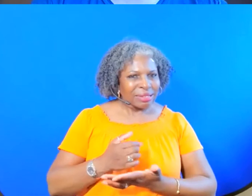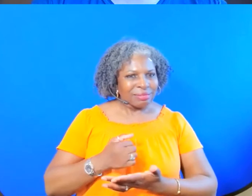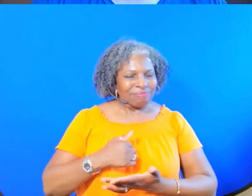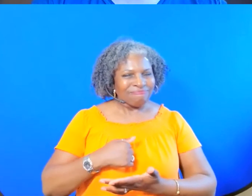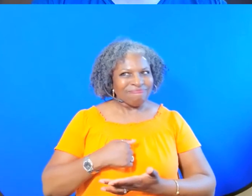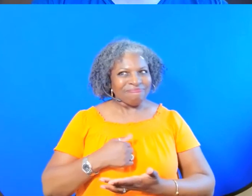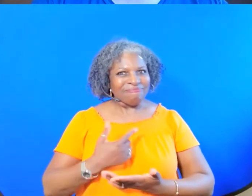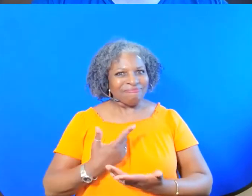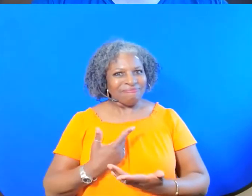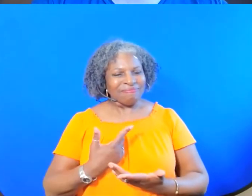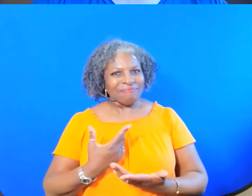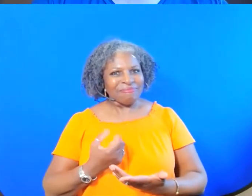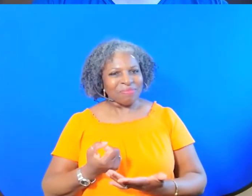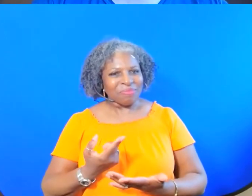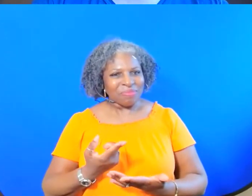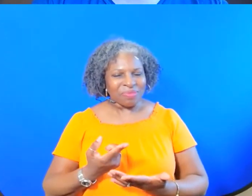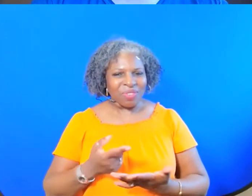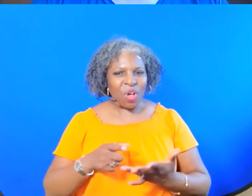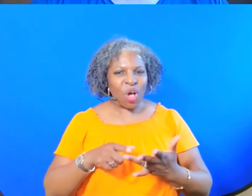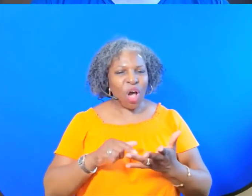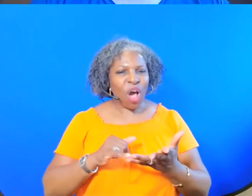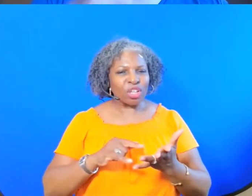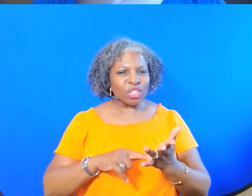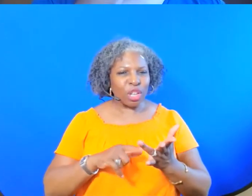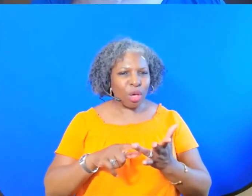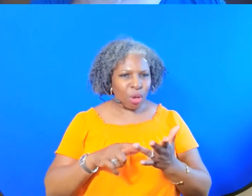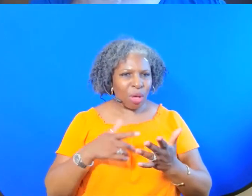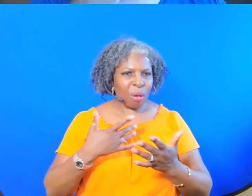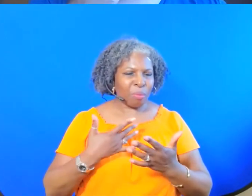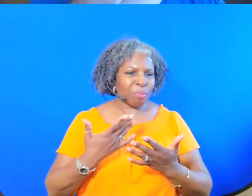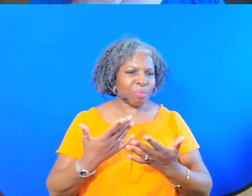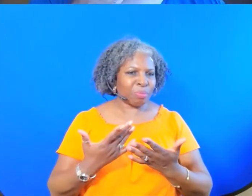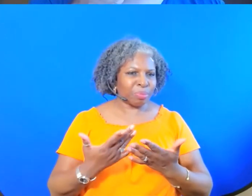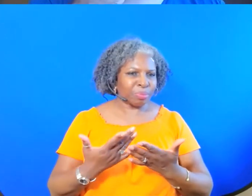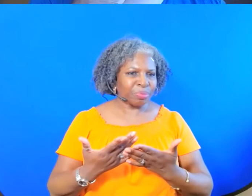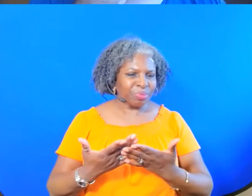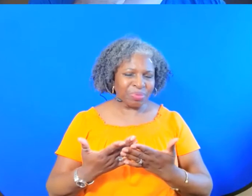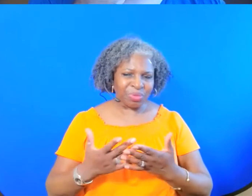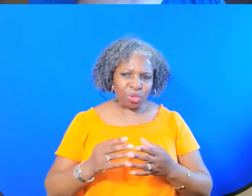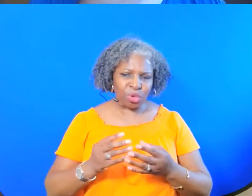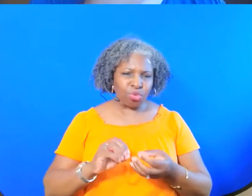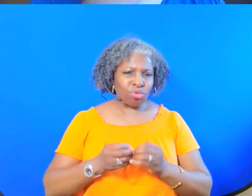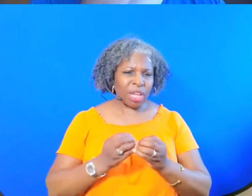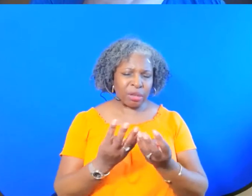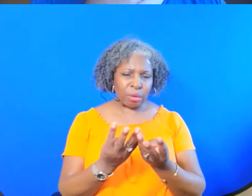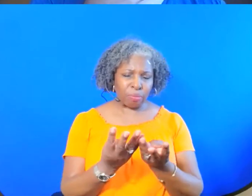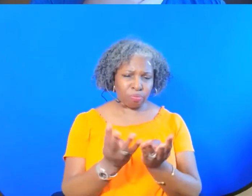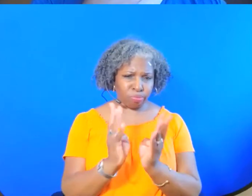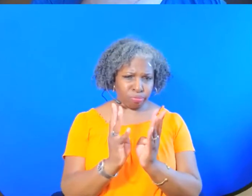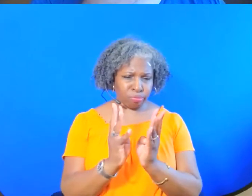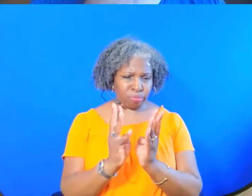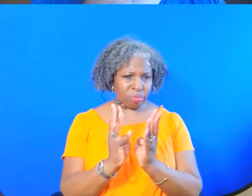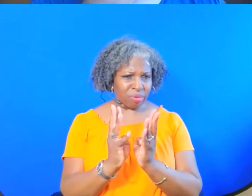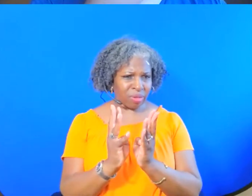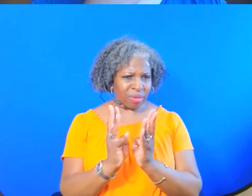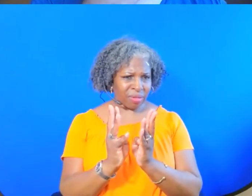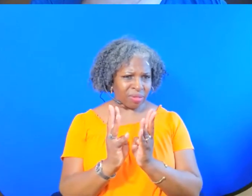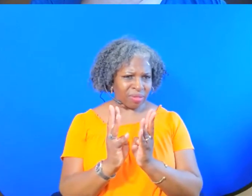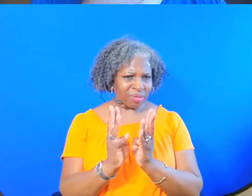And for Oslo, I actually formed a board of like, councillors that didn't take part of the project,